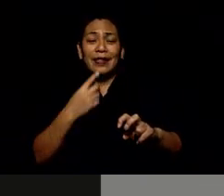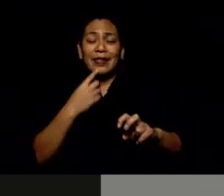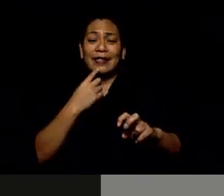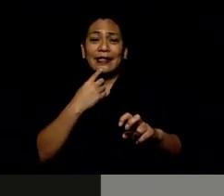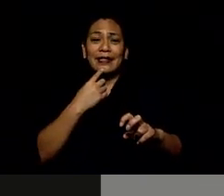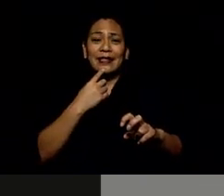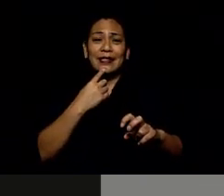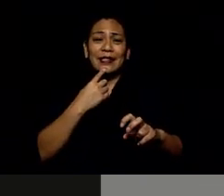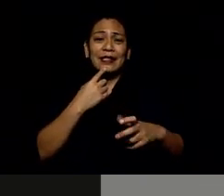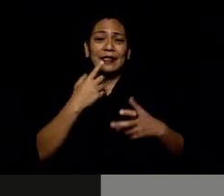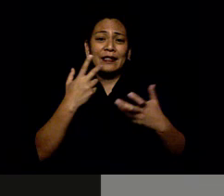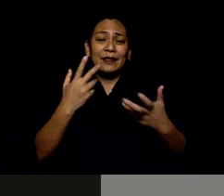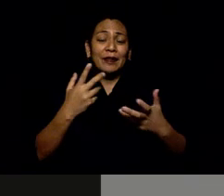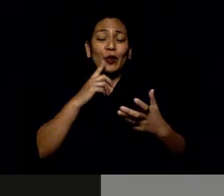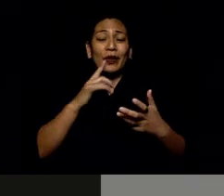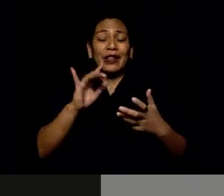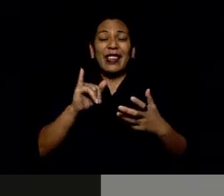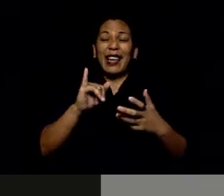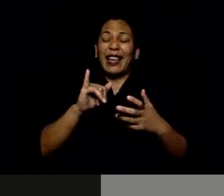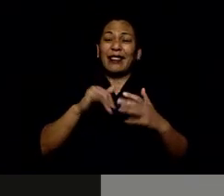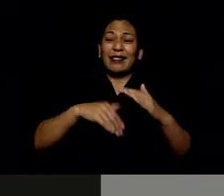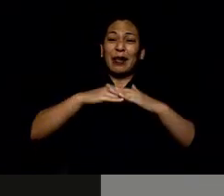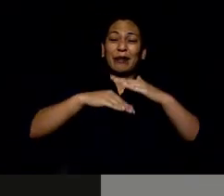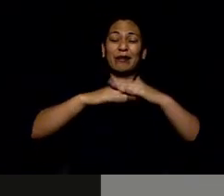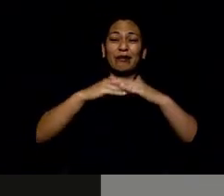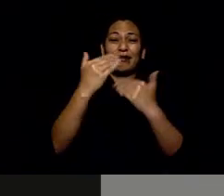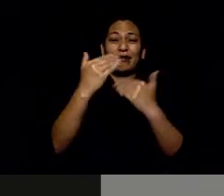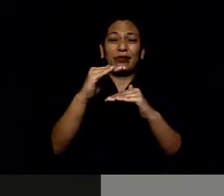1972 was very much, um,